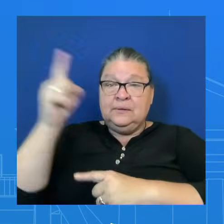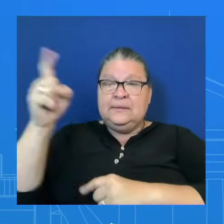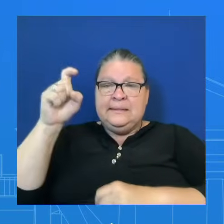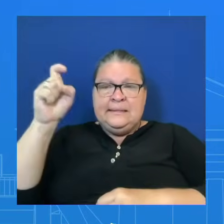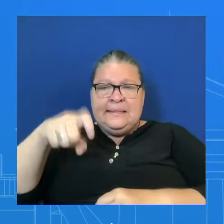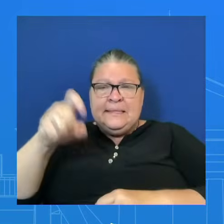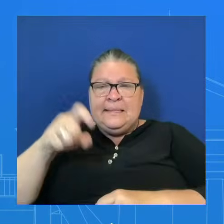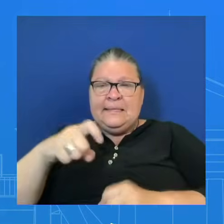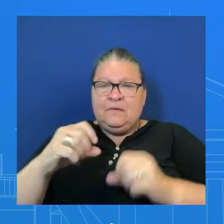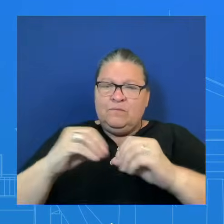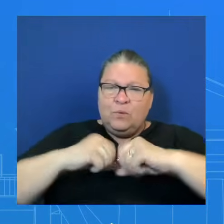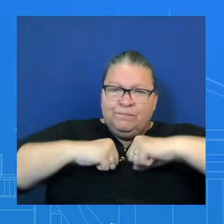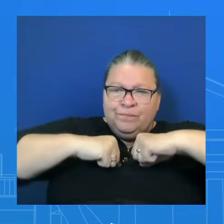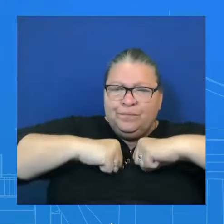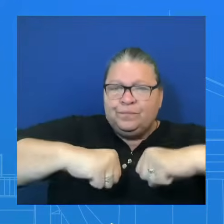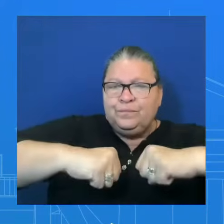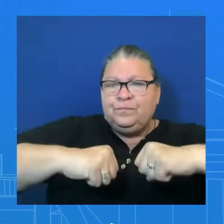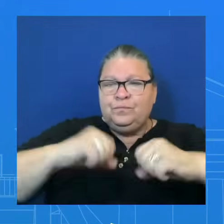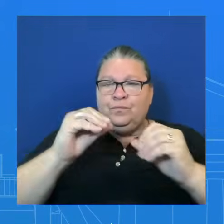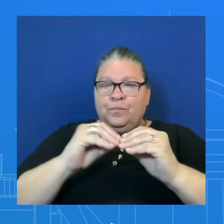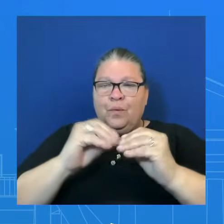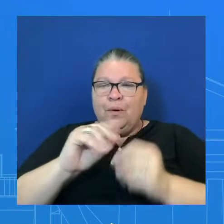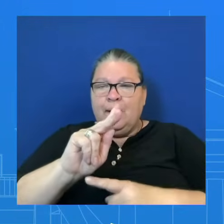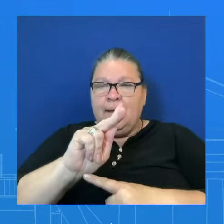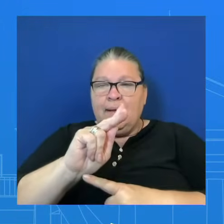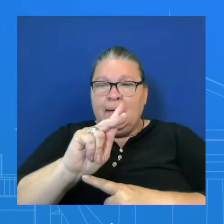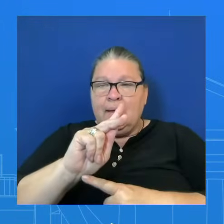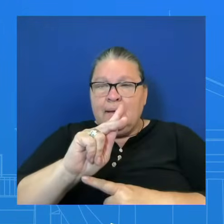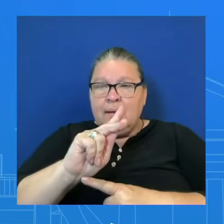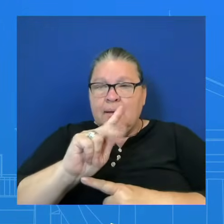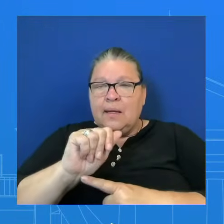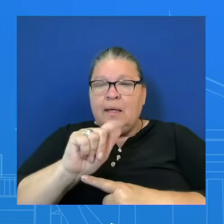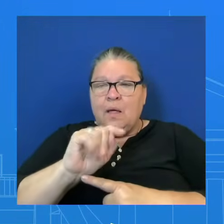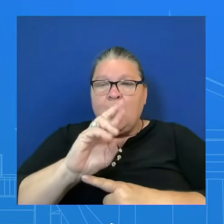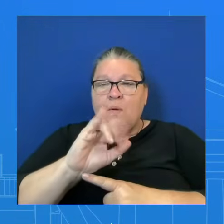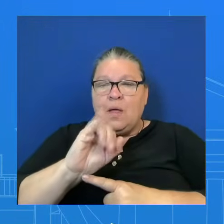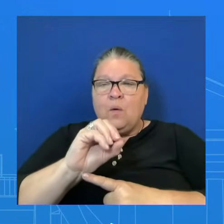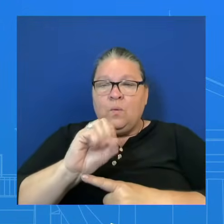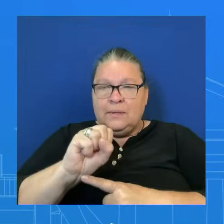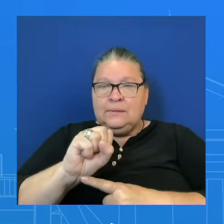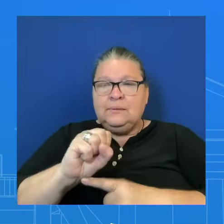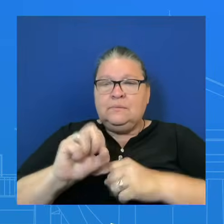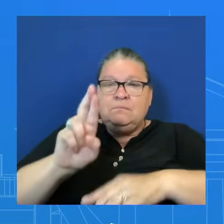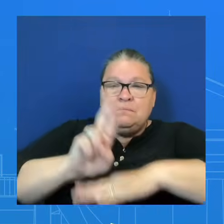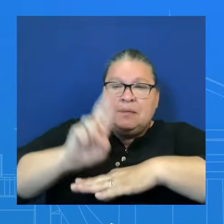as well as frontline troops, from Russian airpower. Is the U.S. in the process of identifying additional Patriot batteries